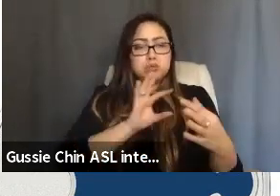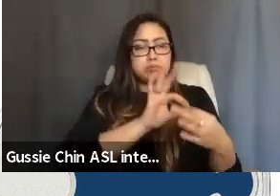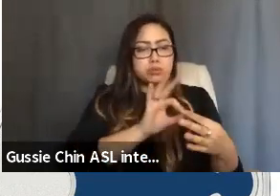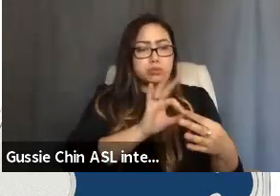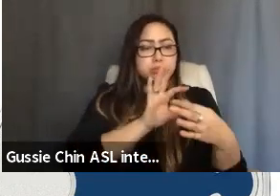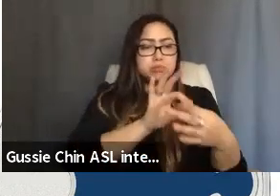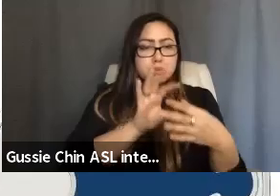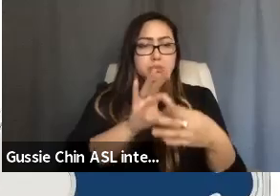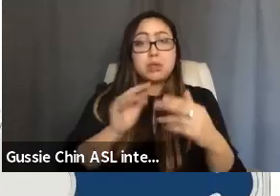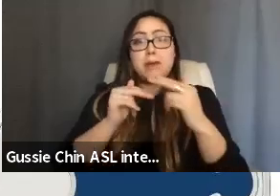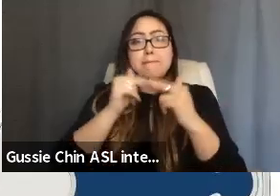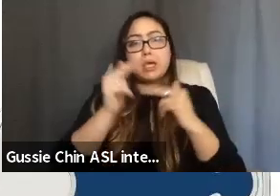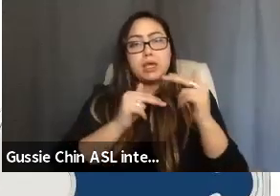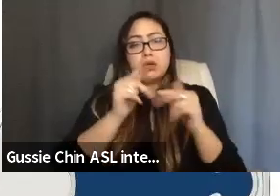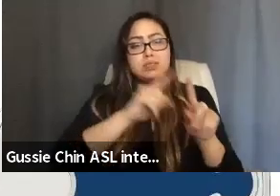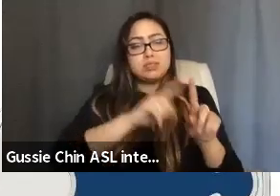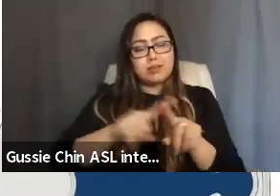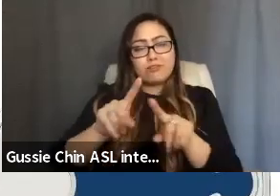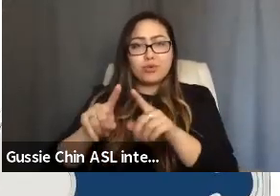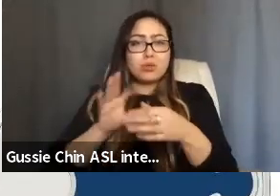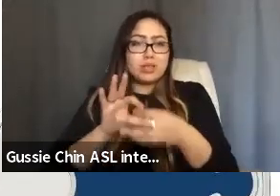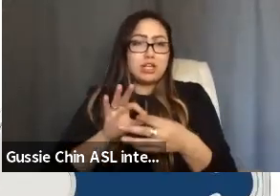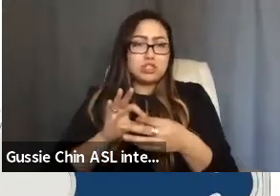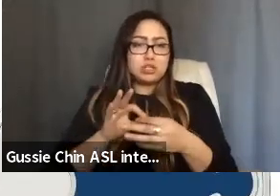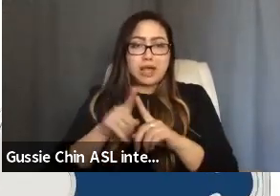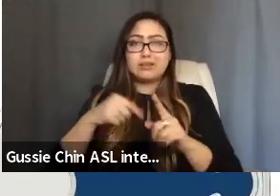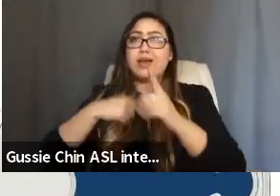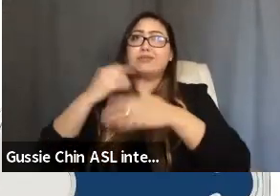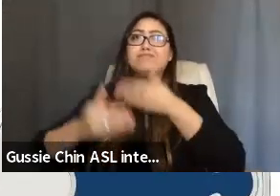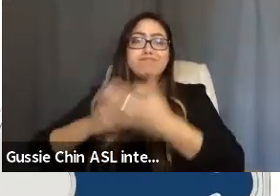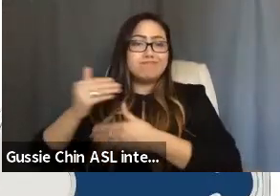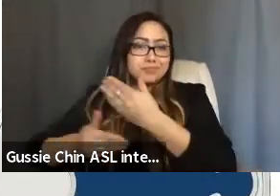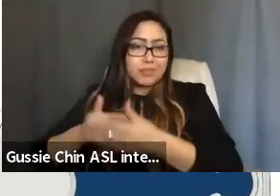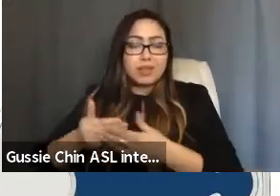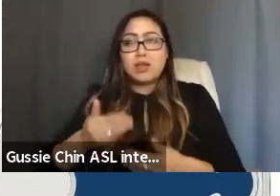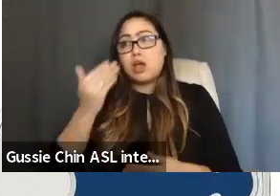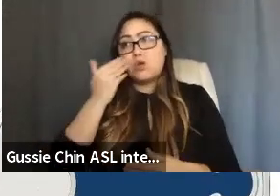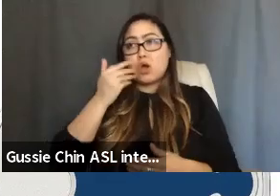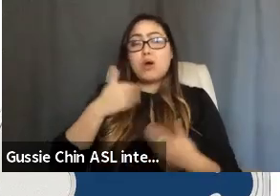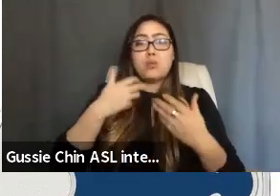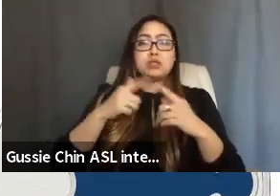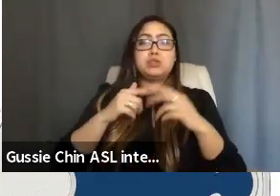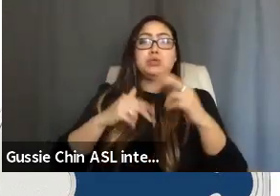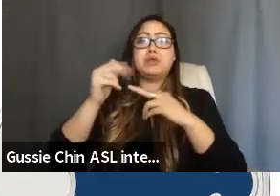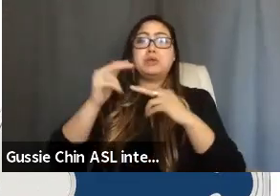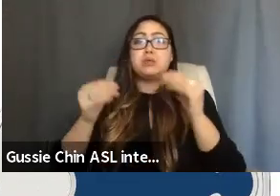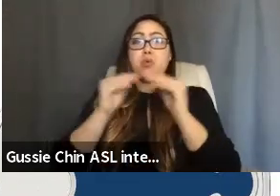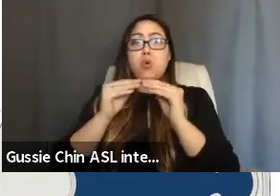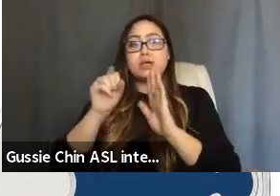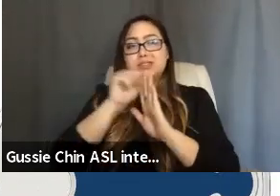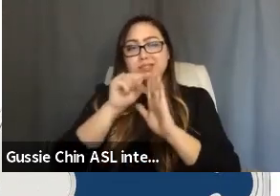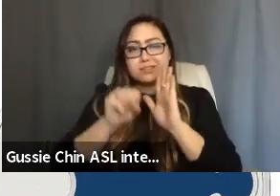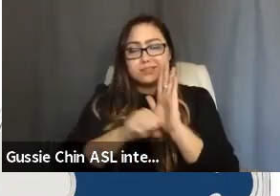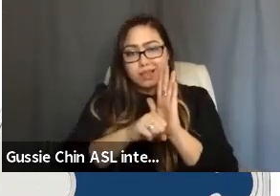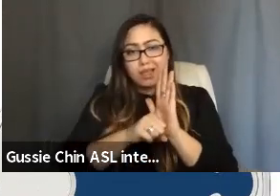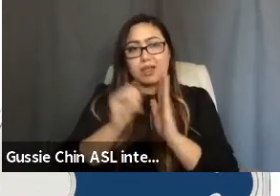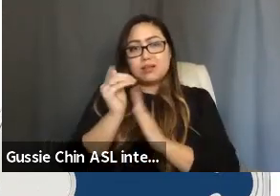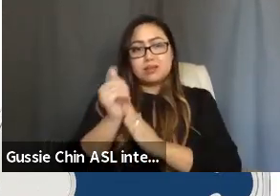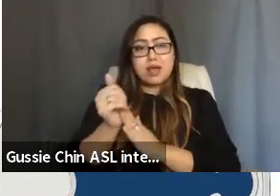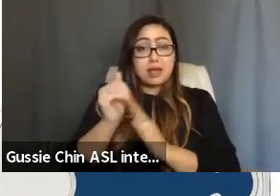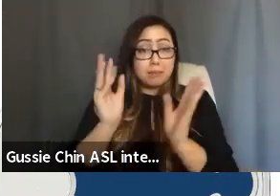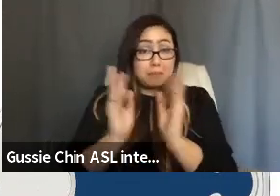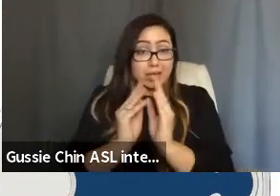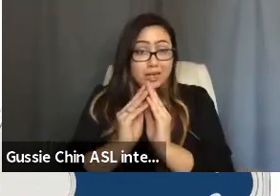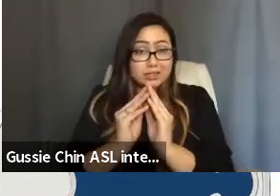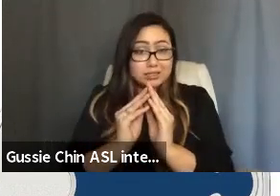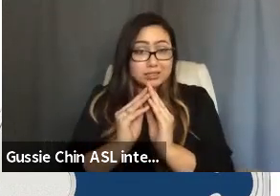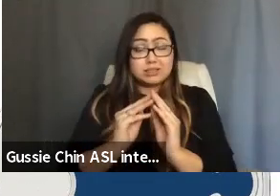we are I now participate in many more state led meetings than I ever did before, but I am part